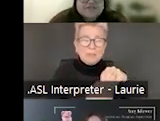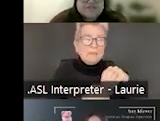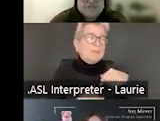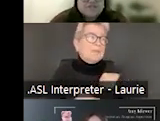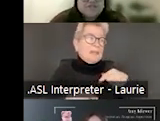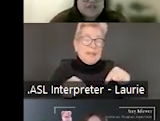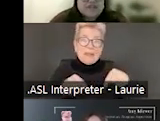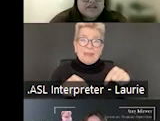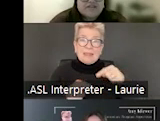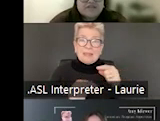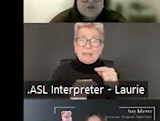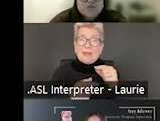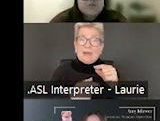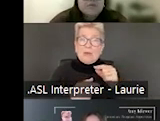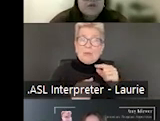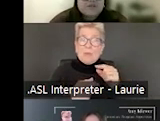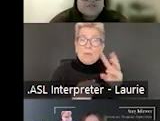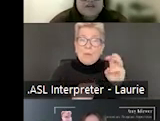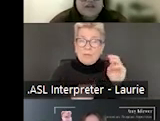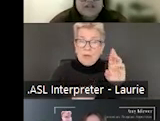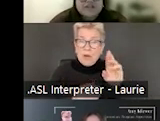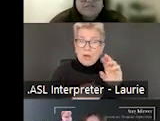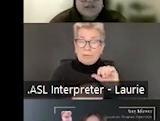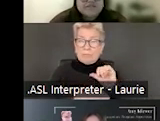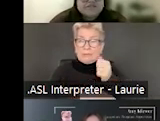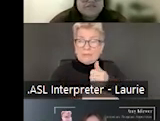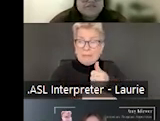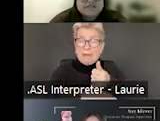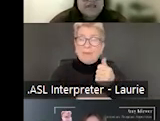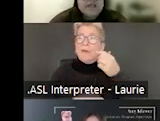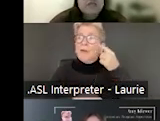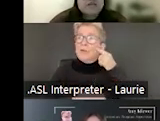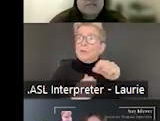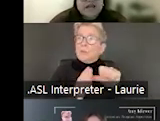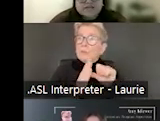series was created with the purpose of highlighting practices that increase